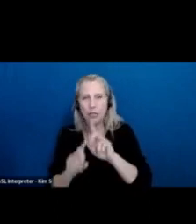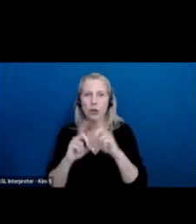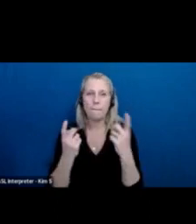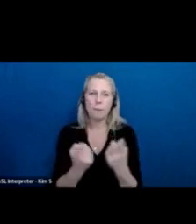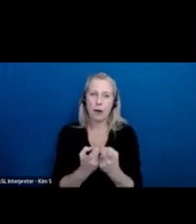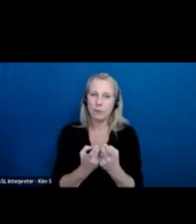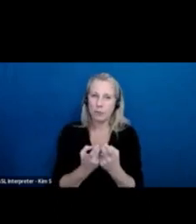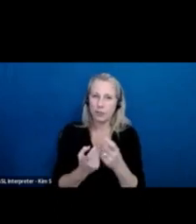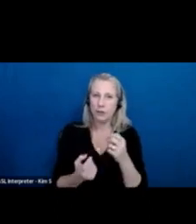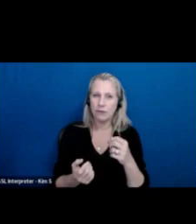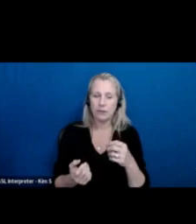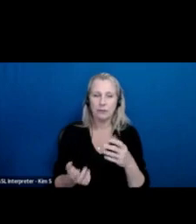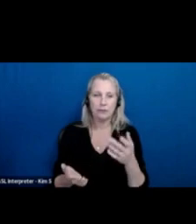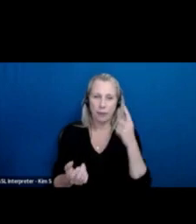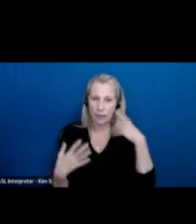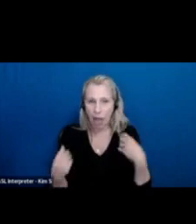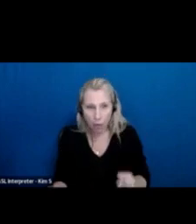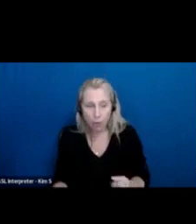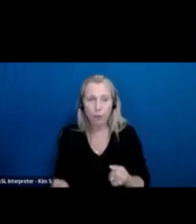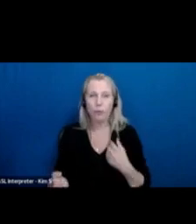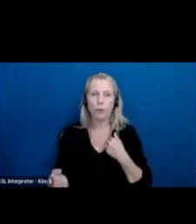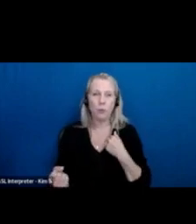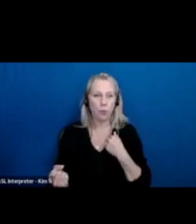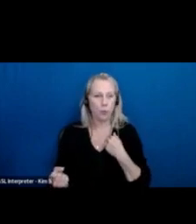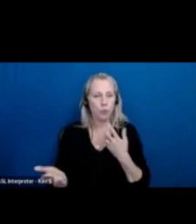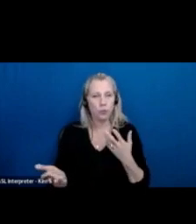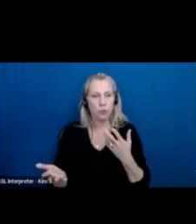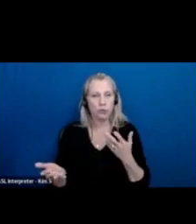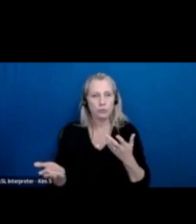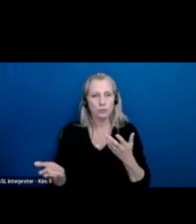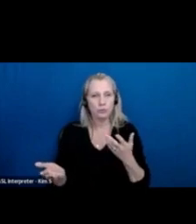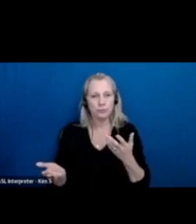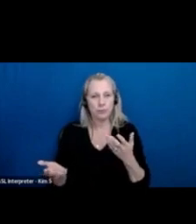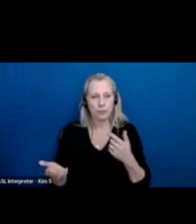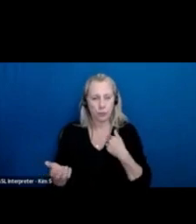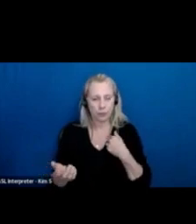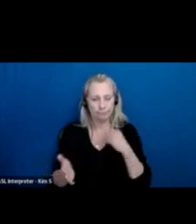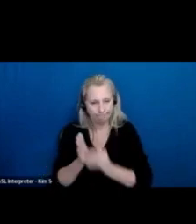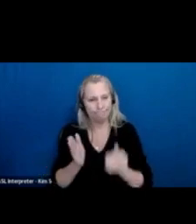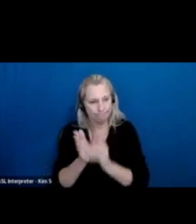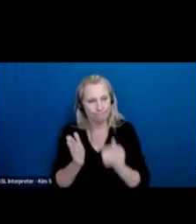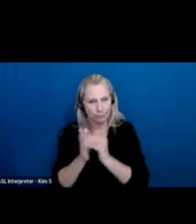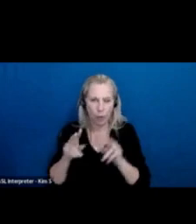health, that we are purposefully and routinely monitoring these